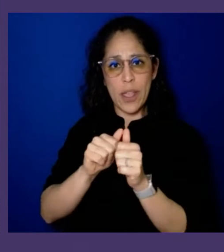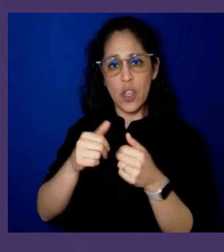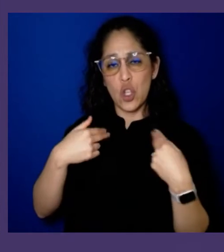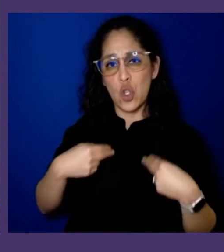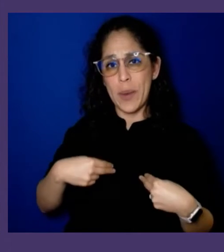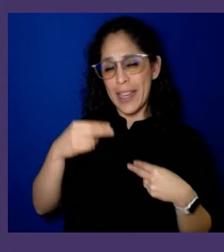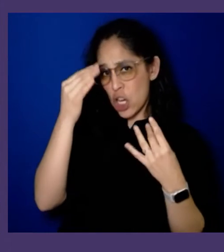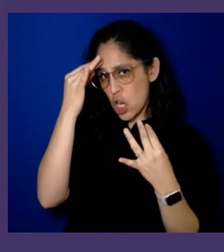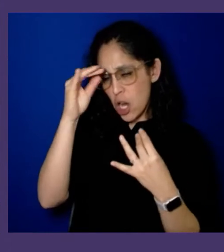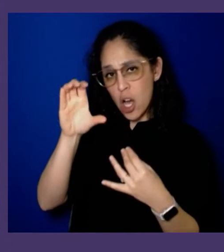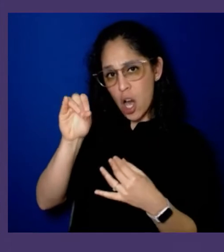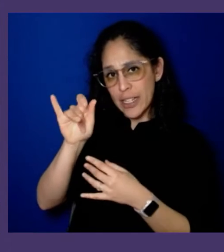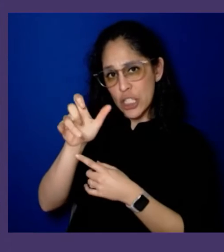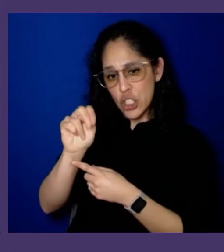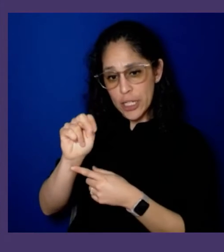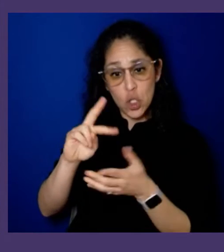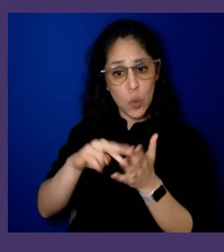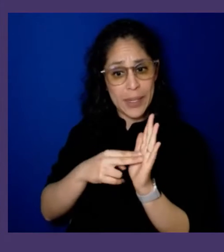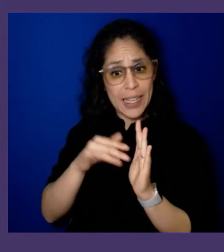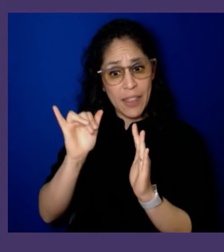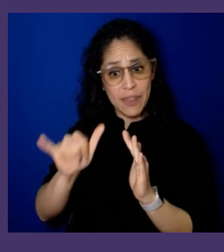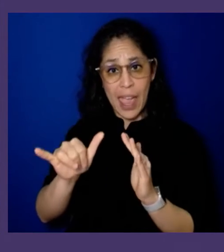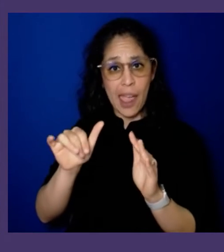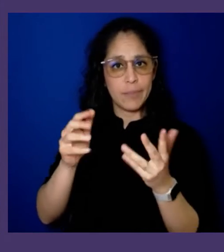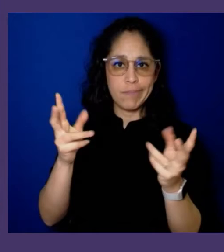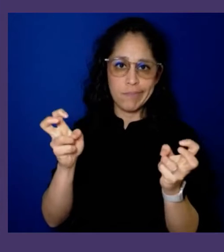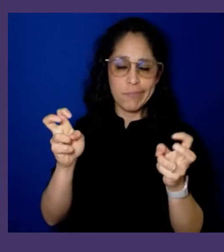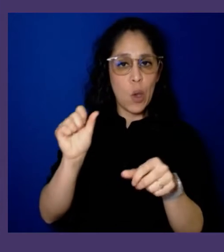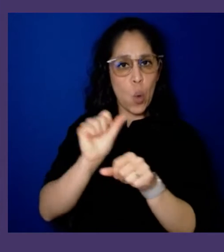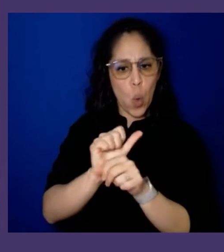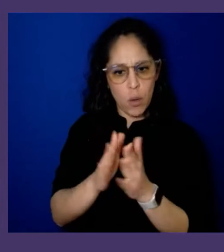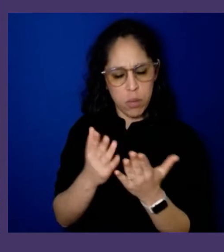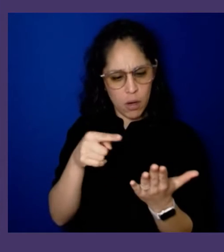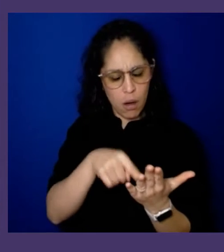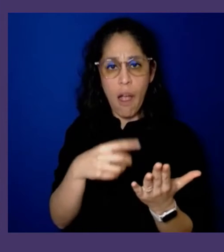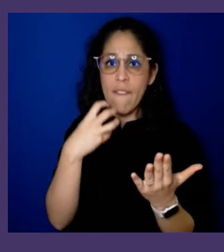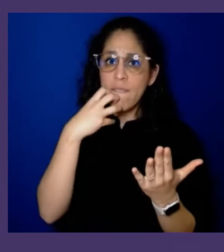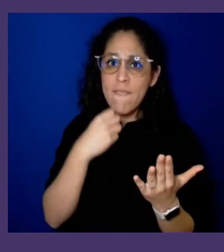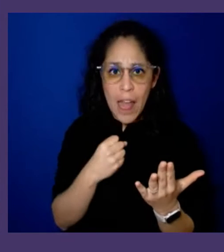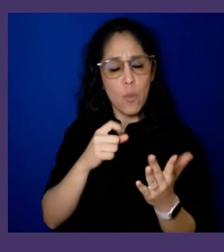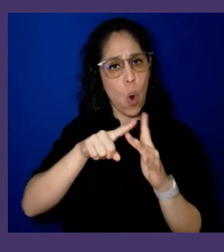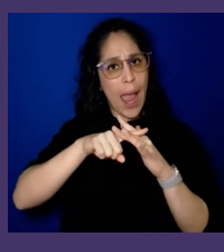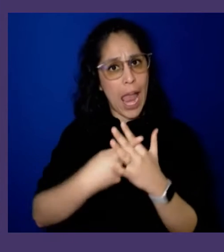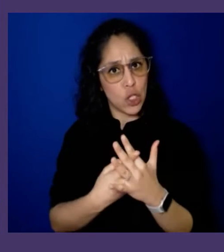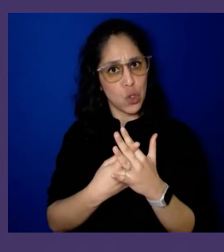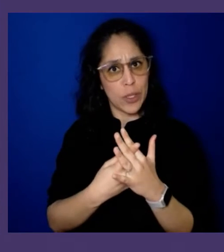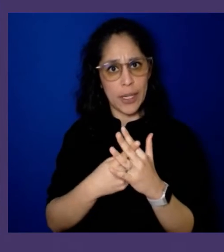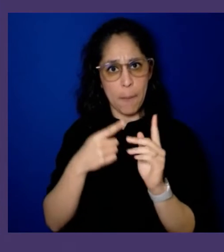Workbook to be an incredibly valuable entry point. Not only for learning about cognitive demands and the variations that exist,